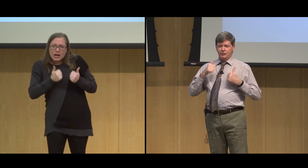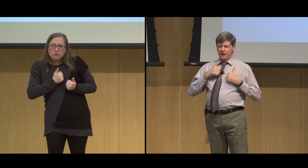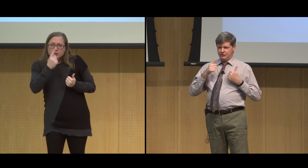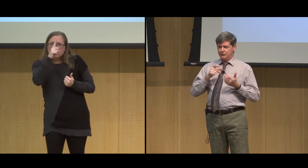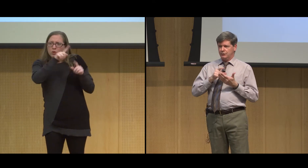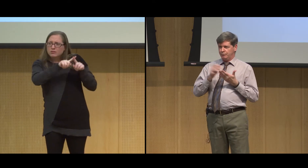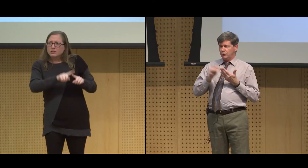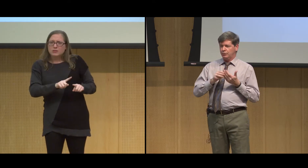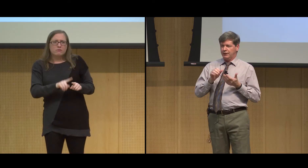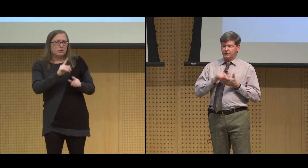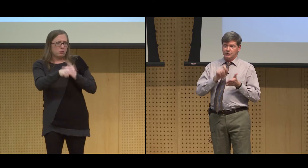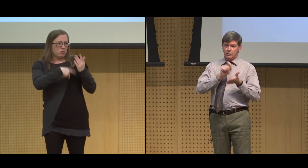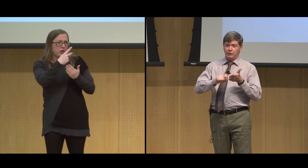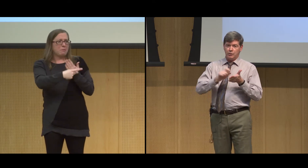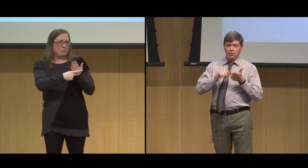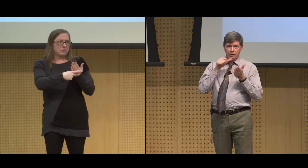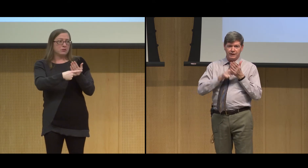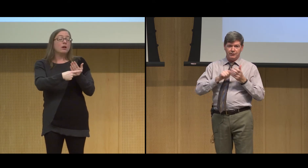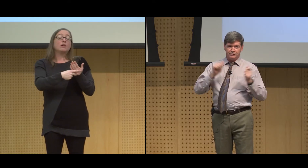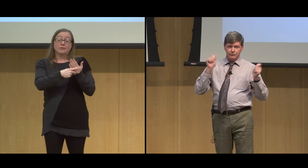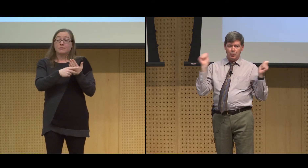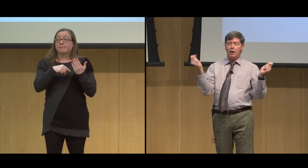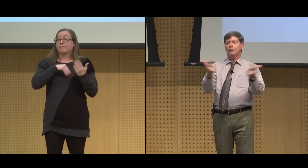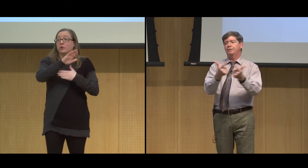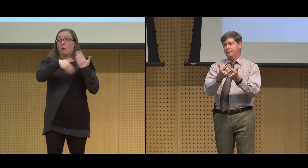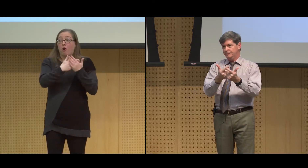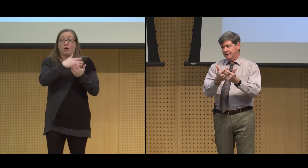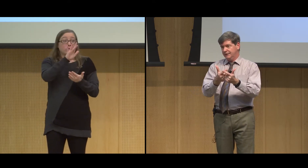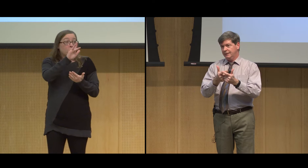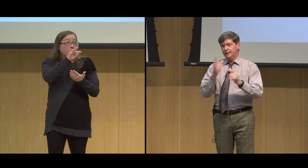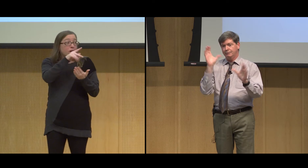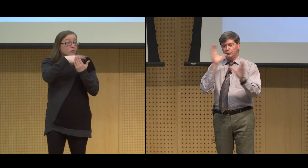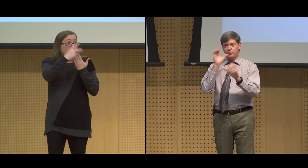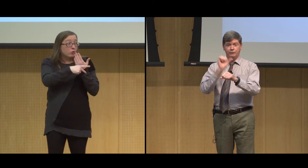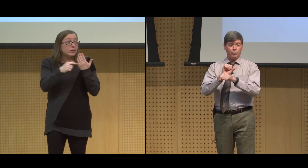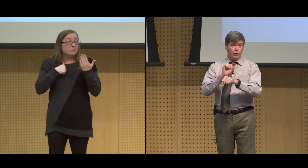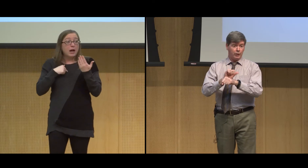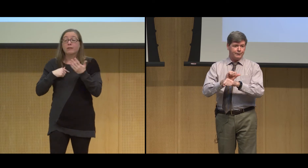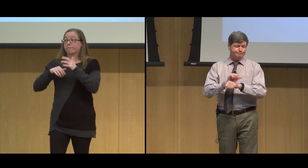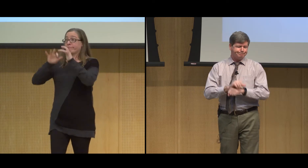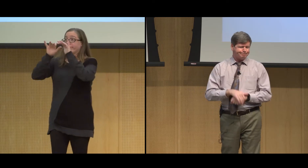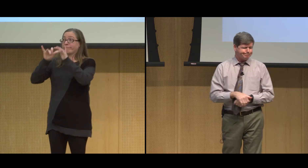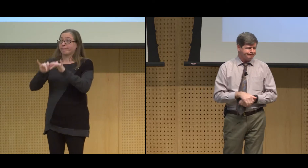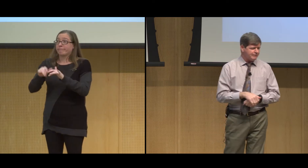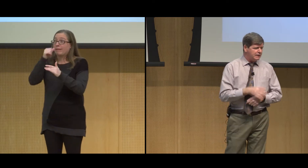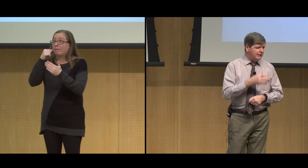or programs. So I wrote a letter to all of them, looking for work.